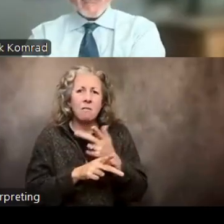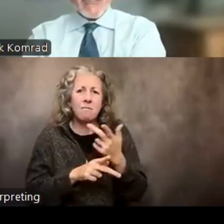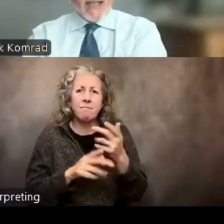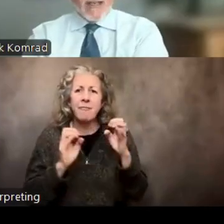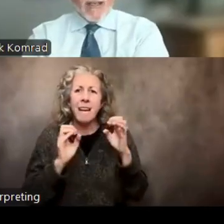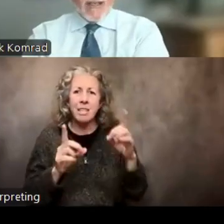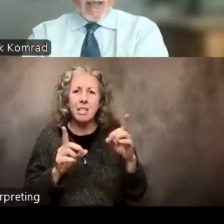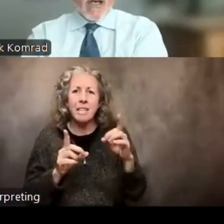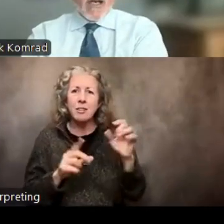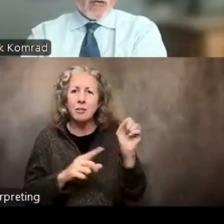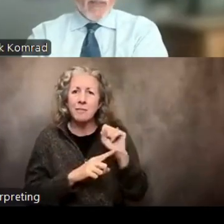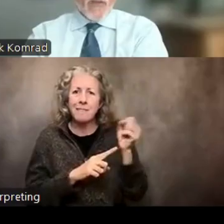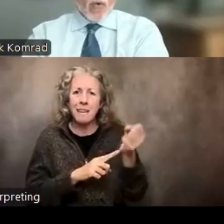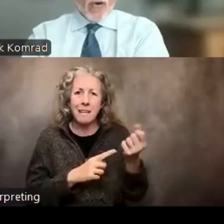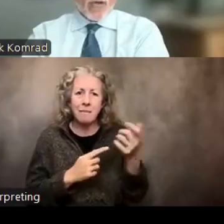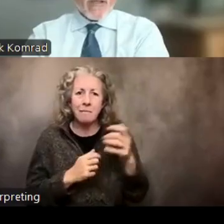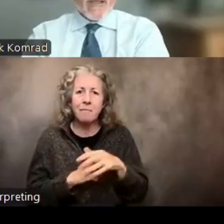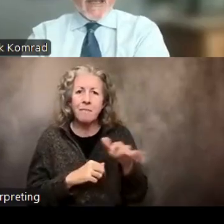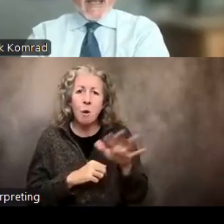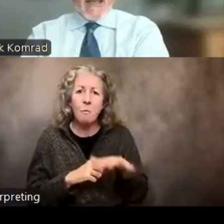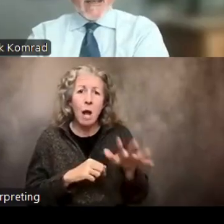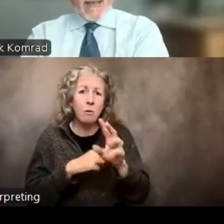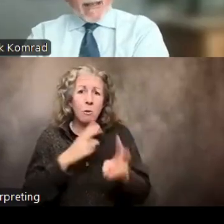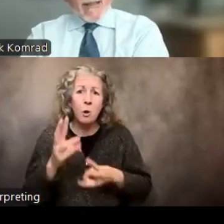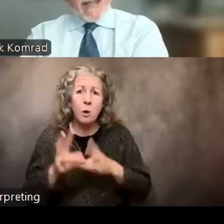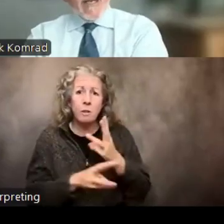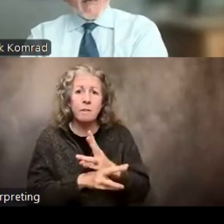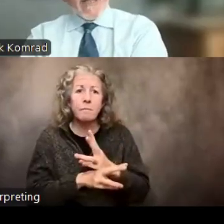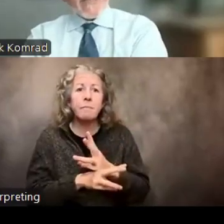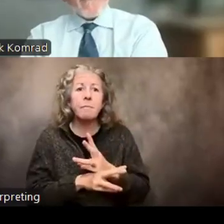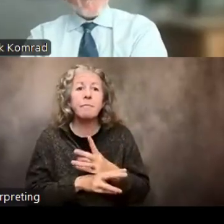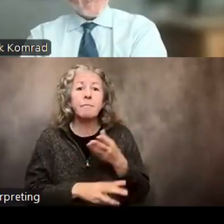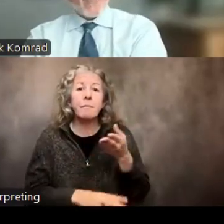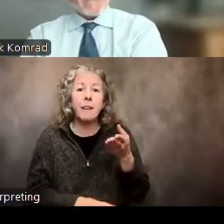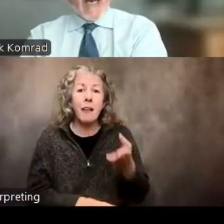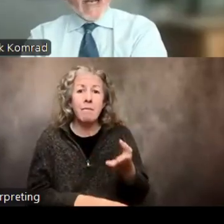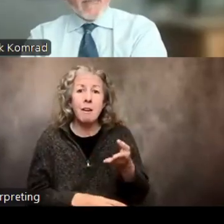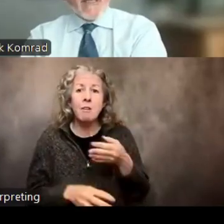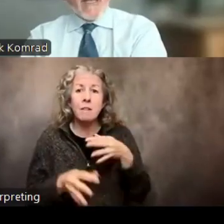setting around the world. And there, they define autonomy as